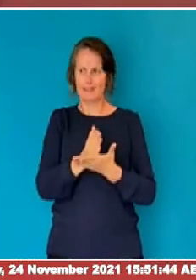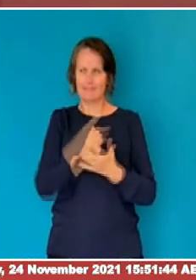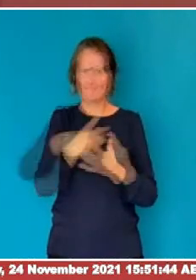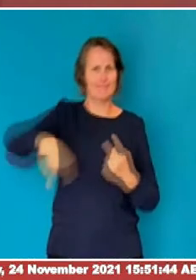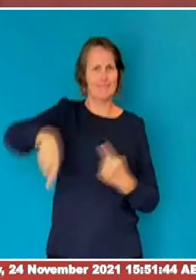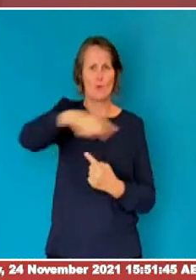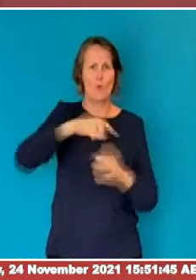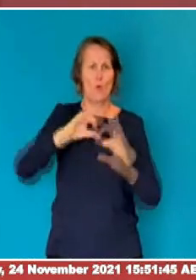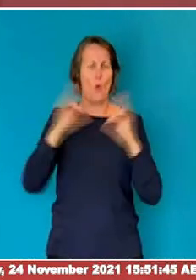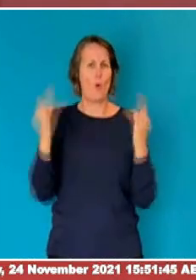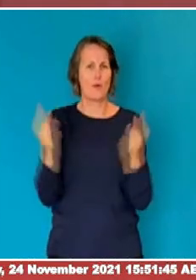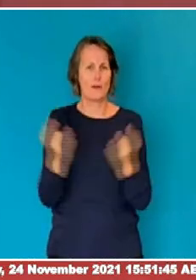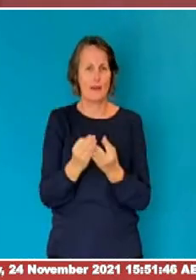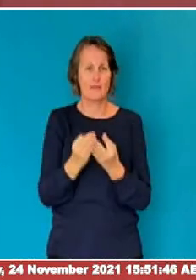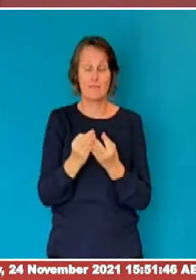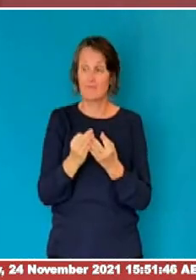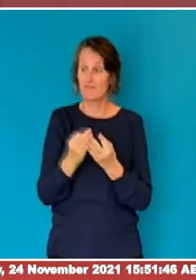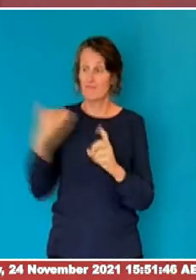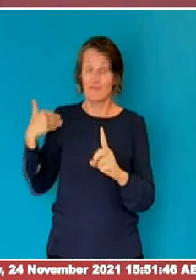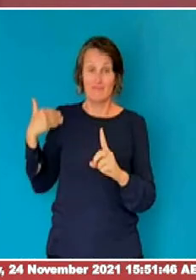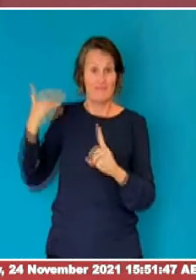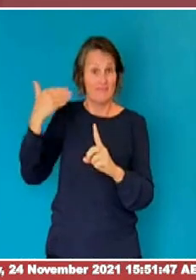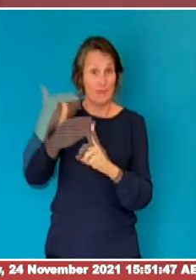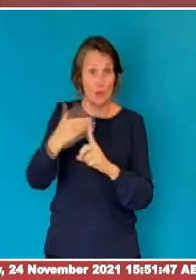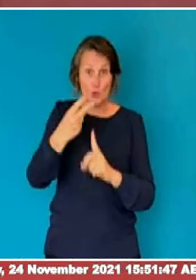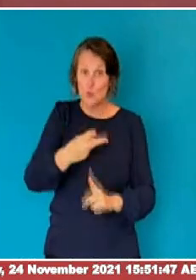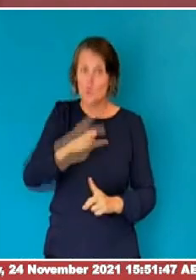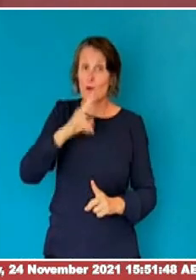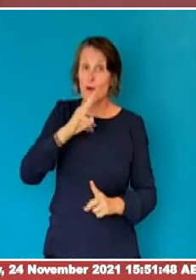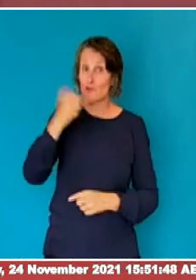We've gone through transformation, we've been around for 216 years.